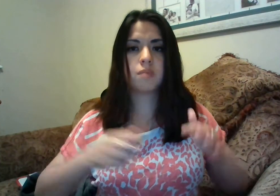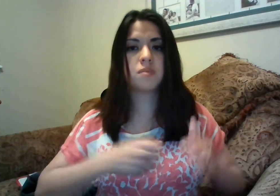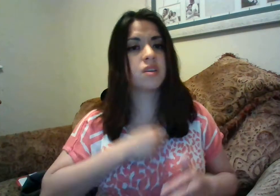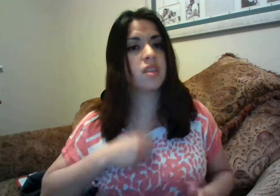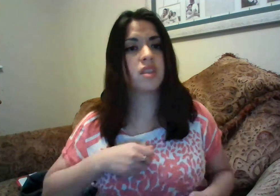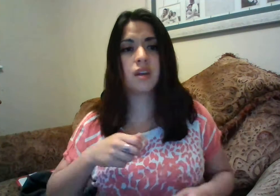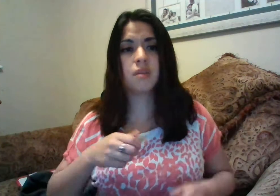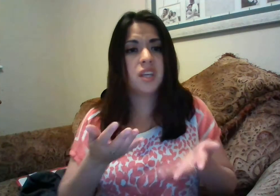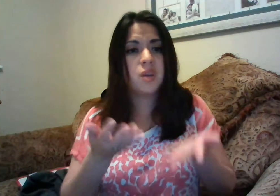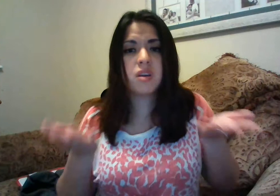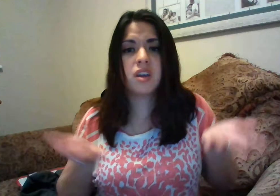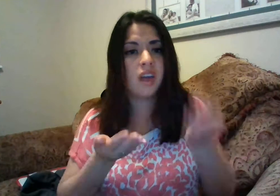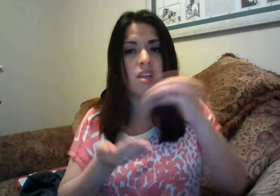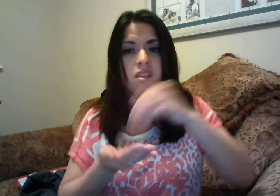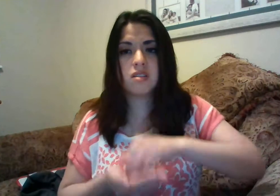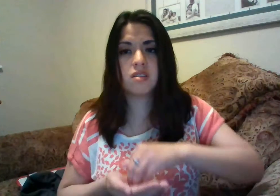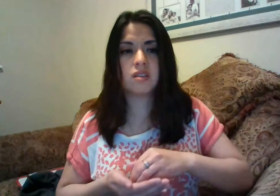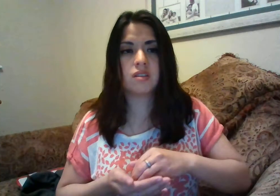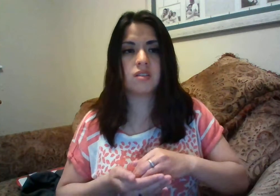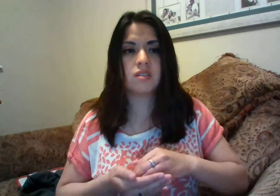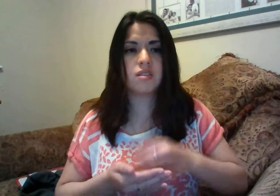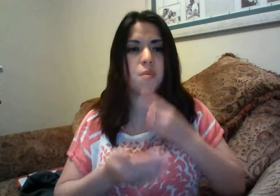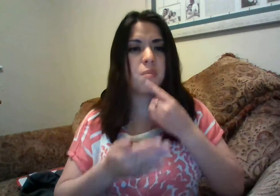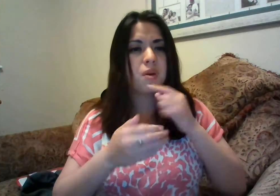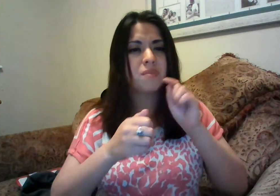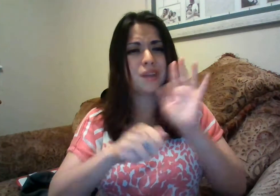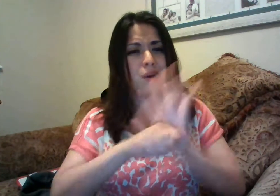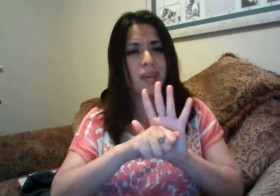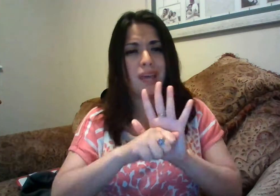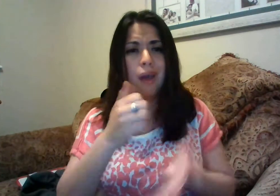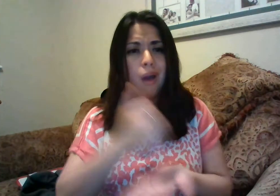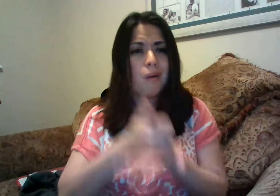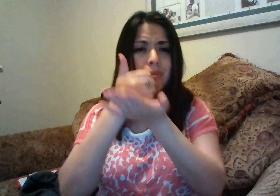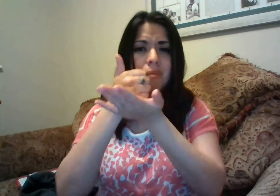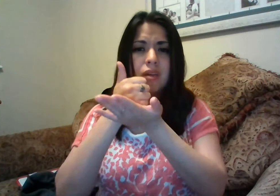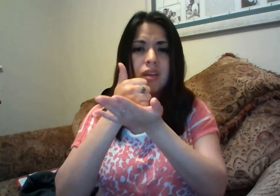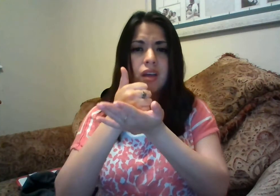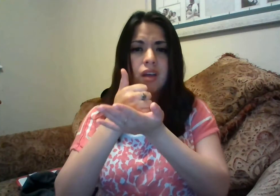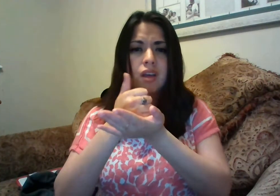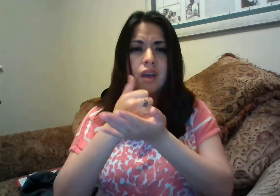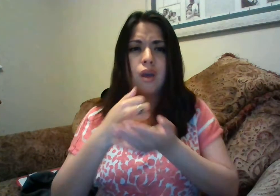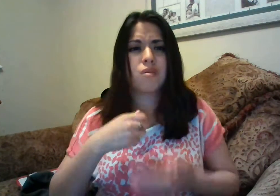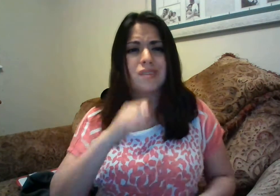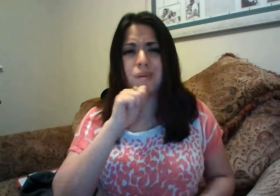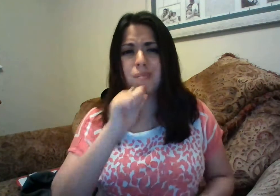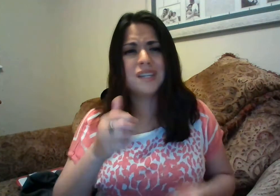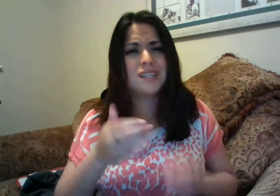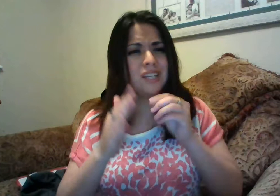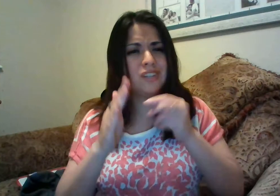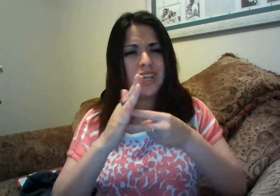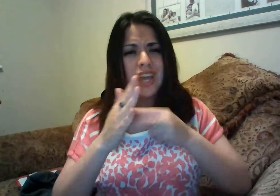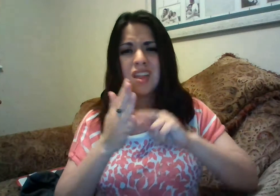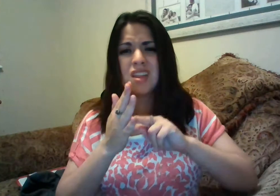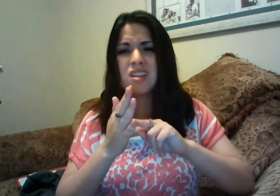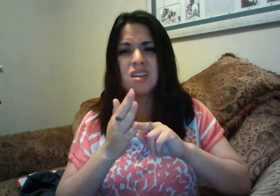I'm sorry that I'm here again I promise I'll get help It wasn't my intention